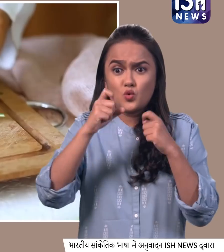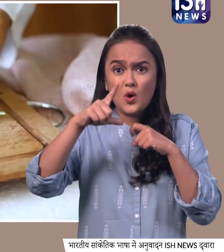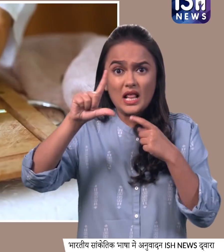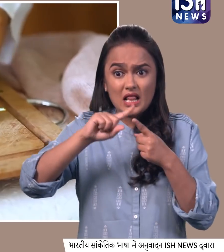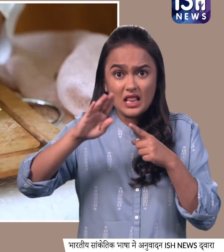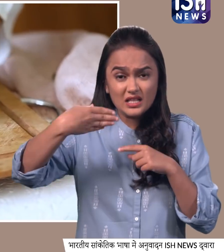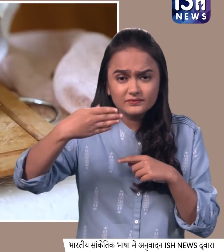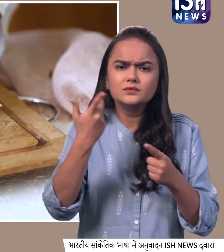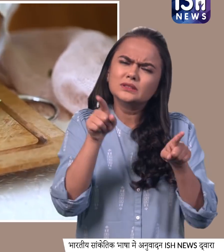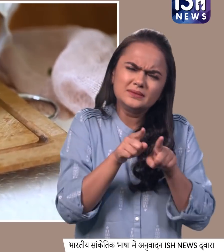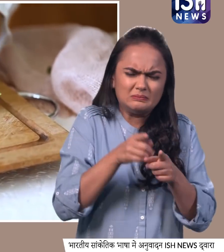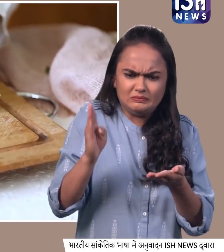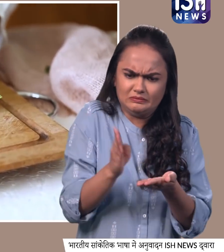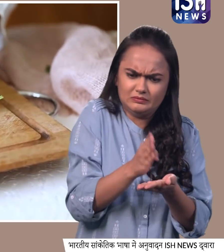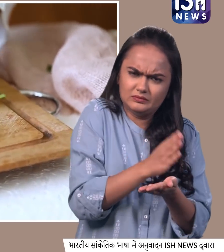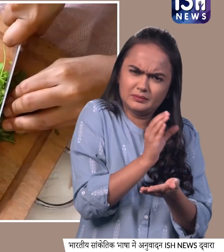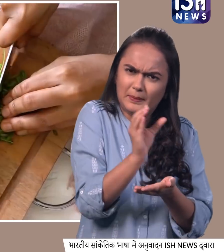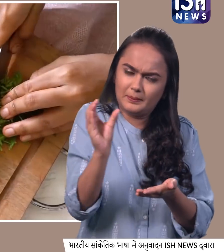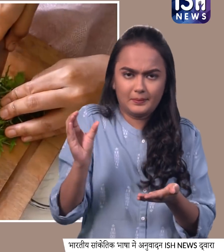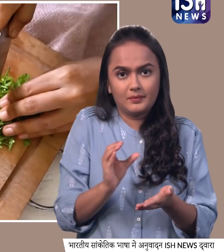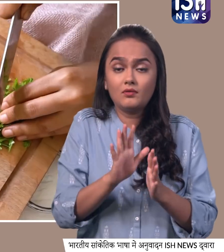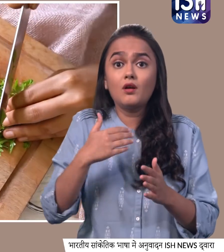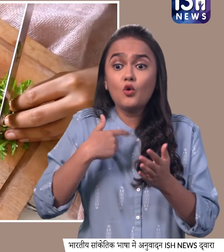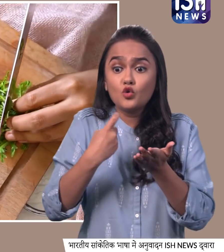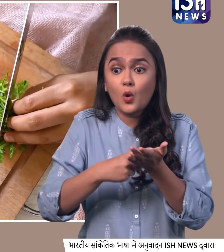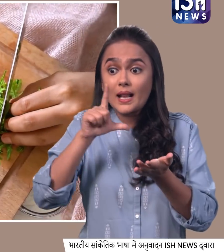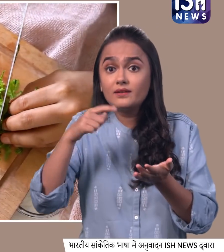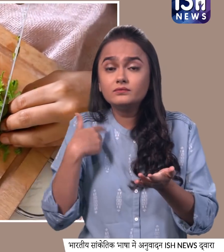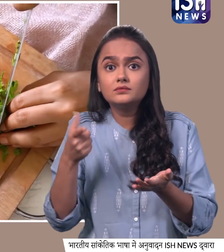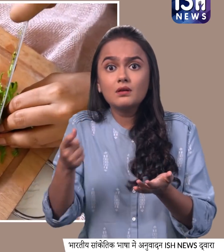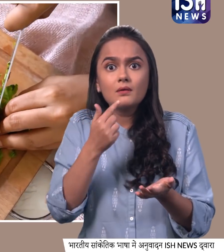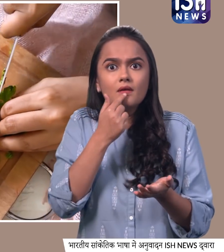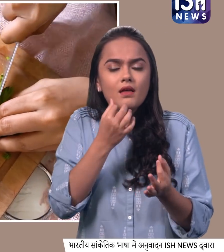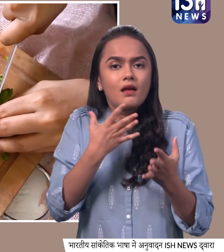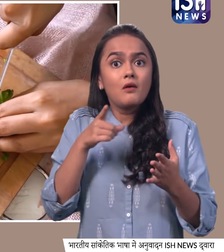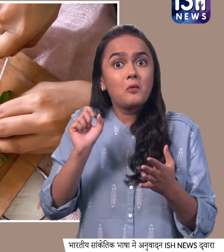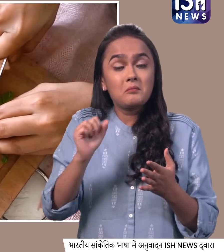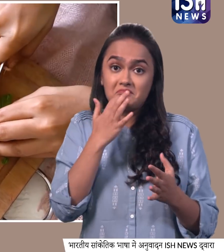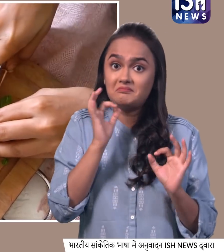and cut it into thick pieces like this too We're taking rocket leaves because they taste really good